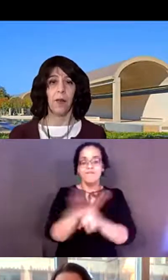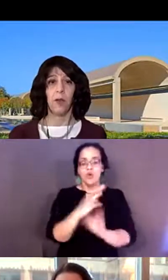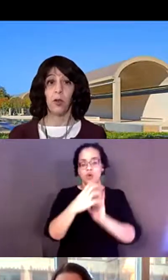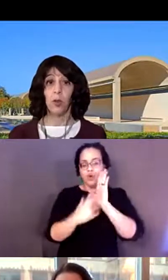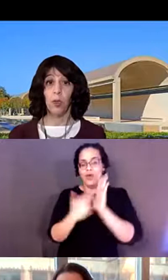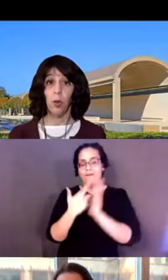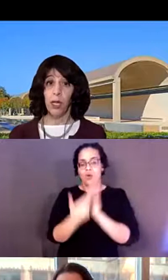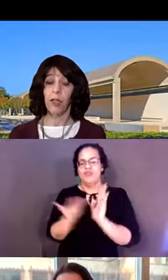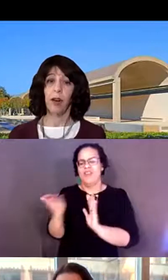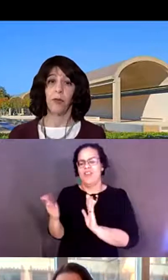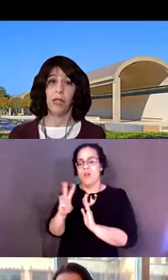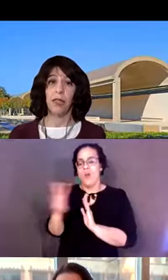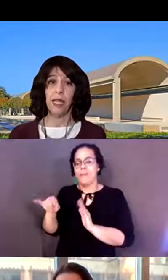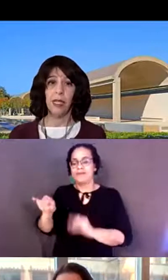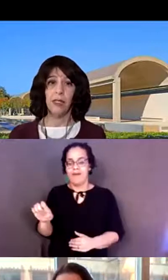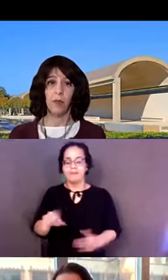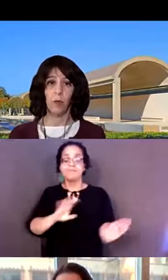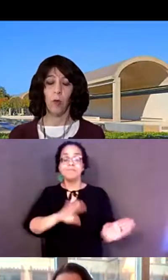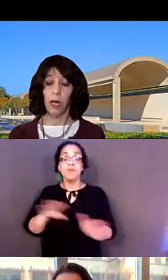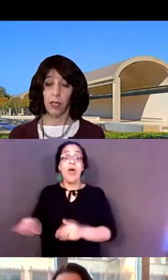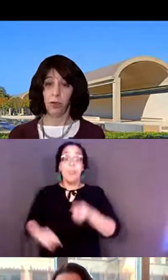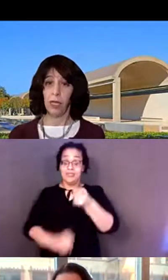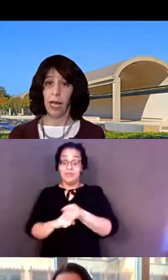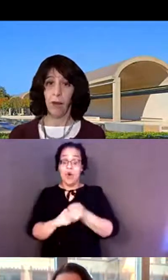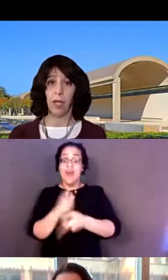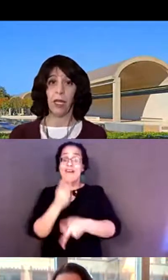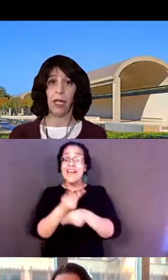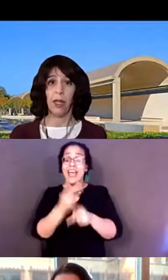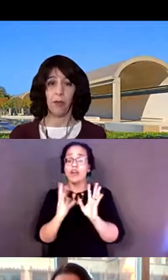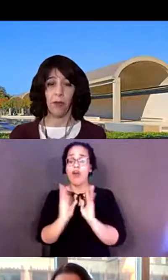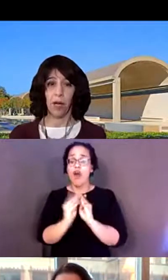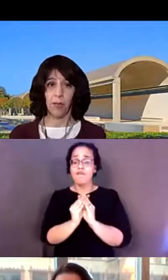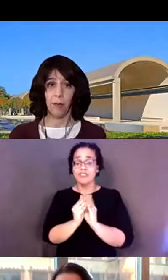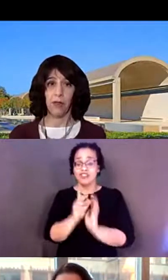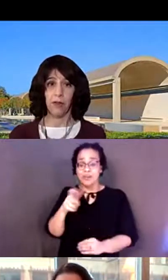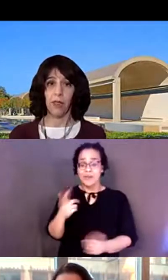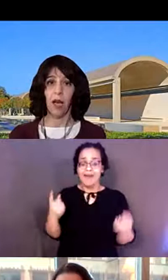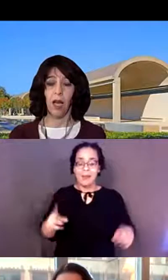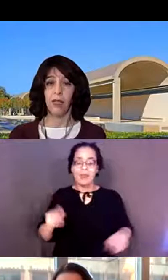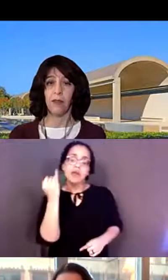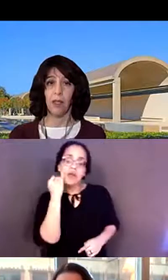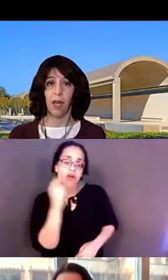So the support care conference is what should be happening if the hospital